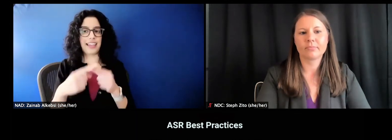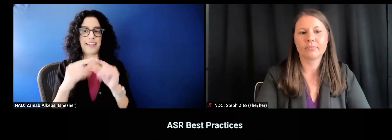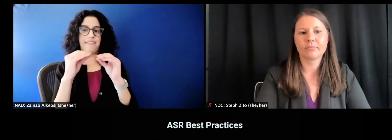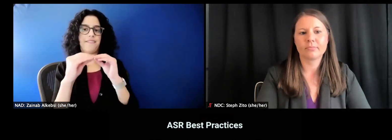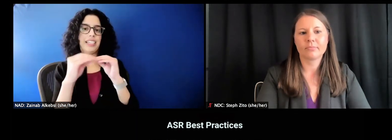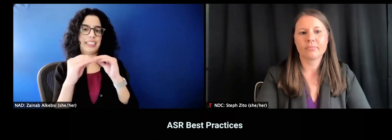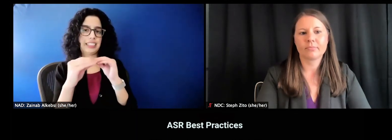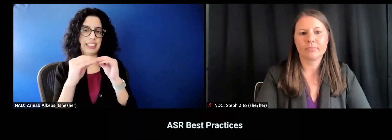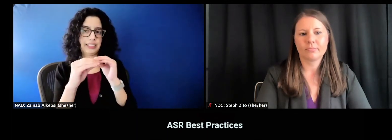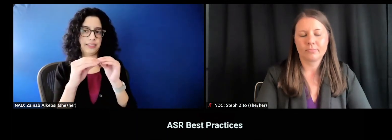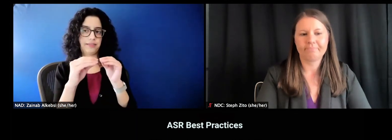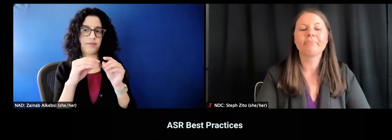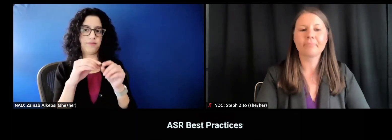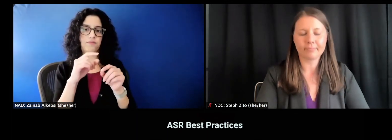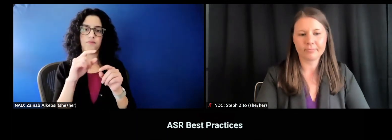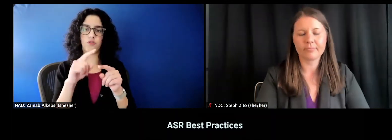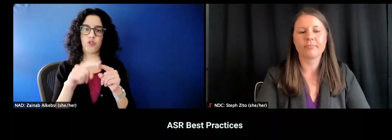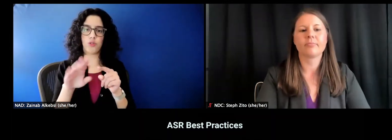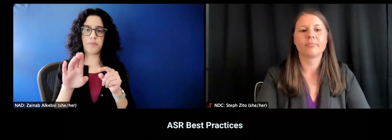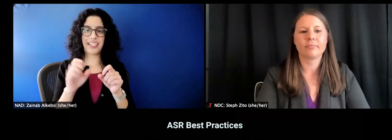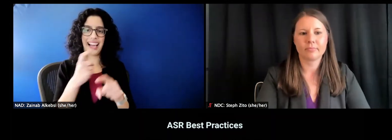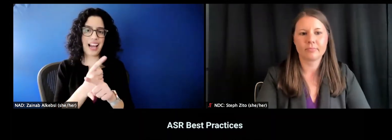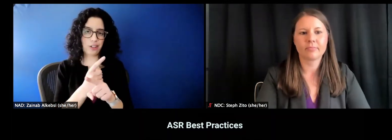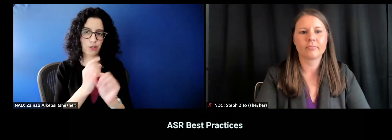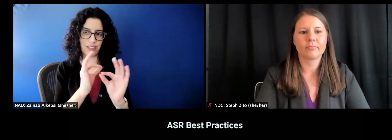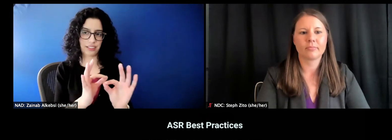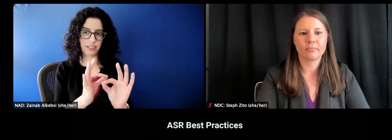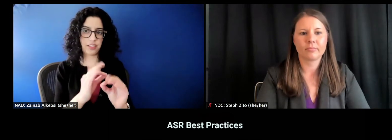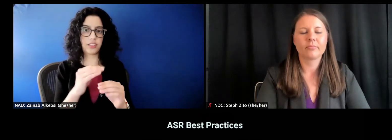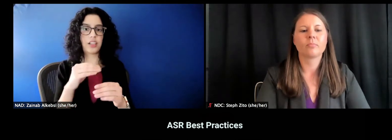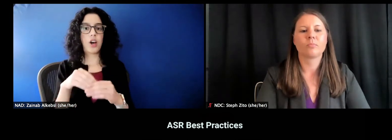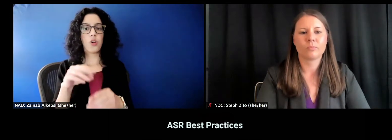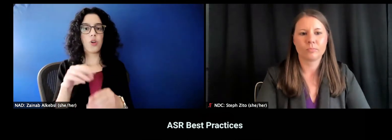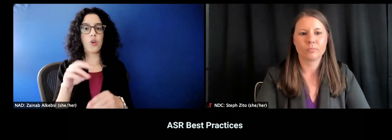fixing them to be accurate in order to provide access.